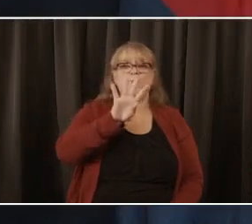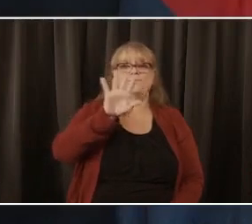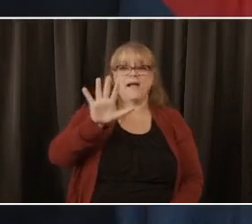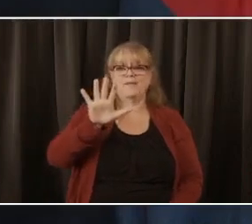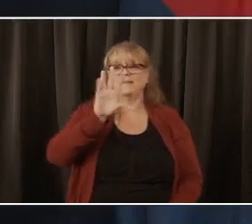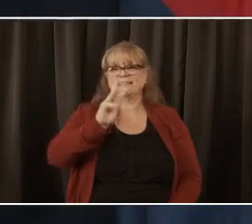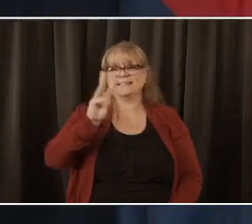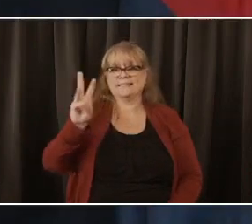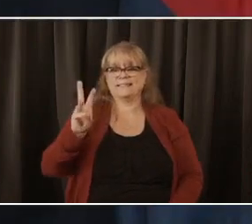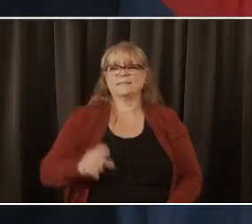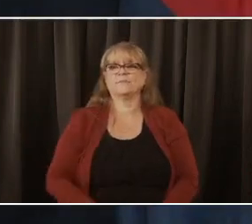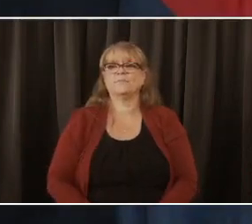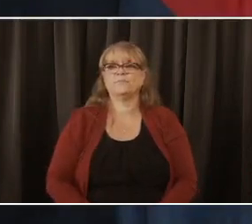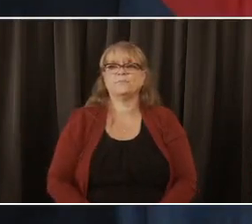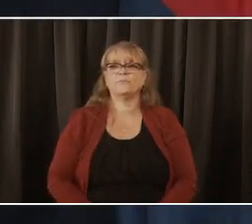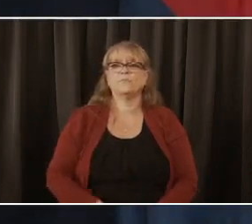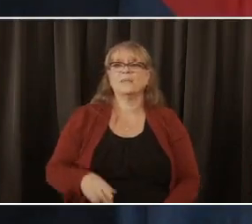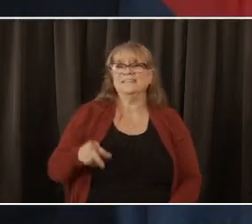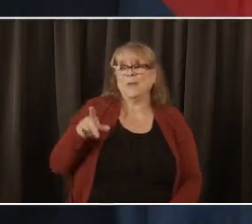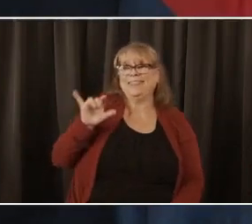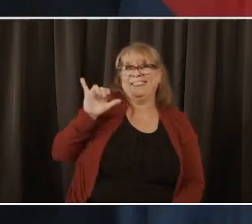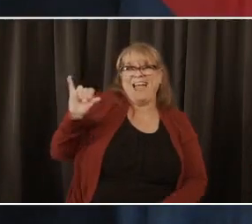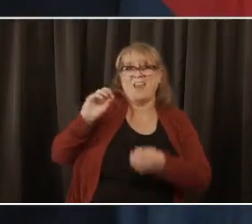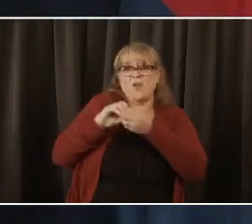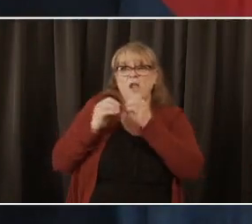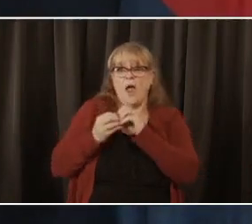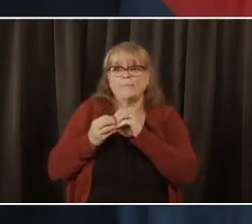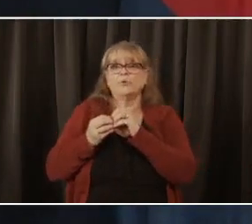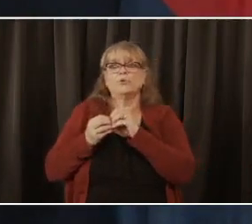We stand ready to get you the very best information to make an informed decision